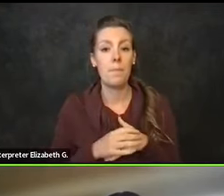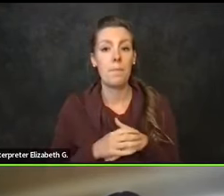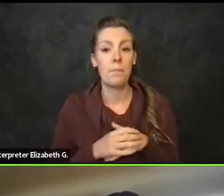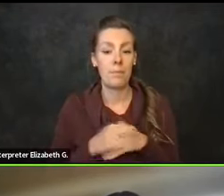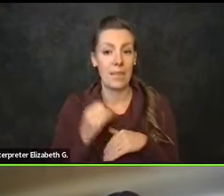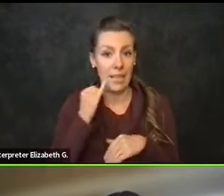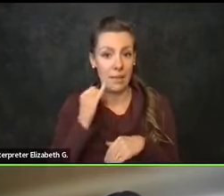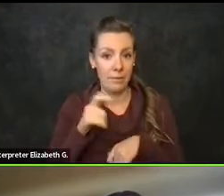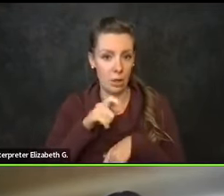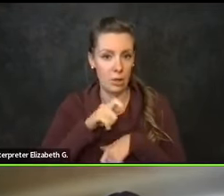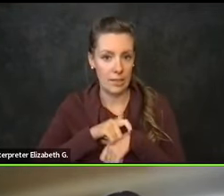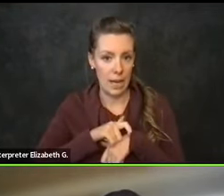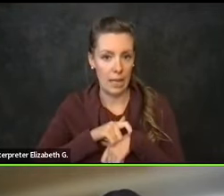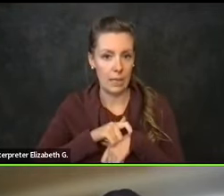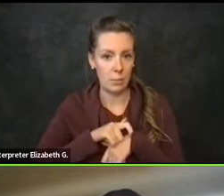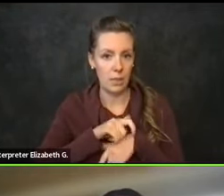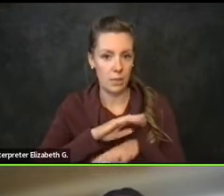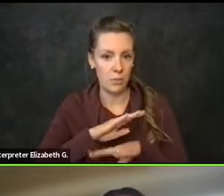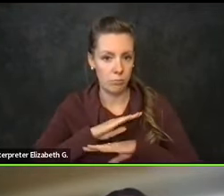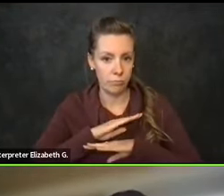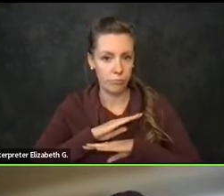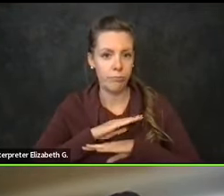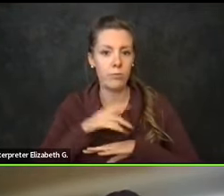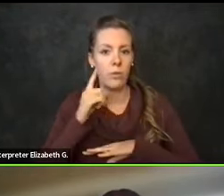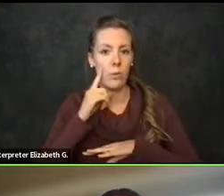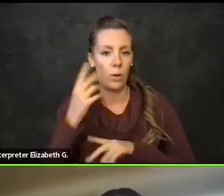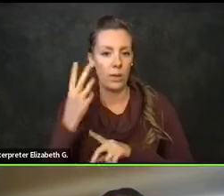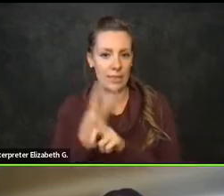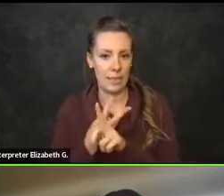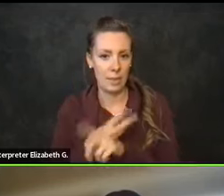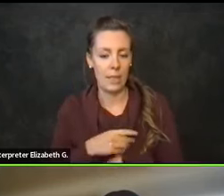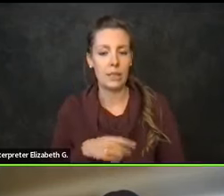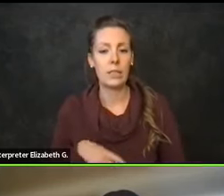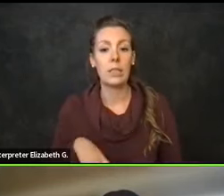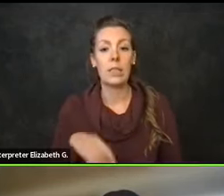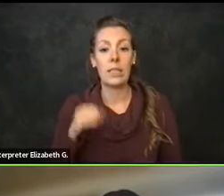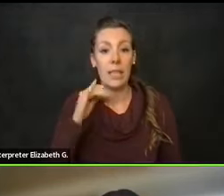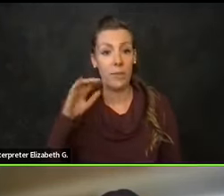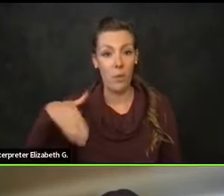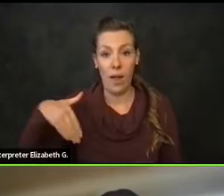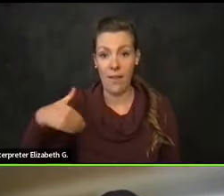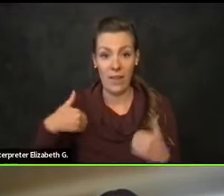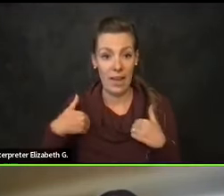And I highly recommend that if you haven't gotten a booster shot and you're eligible, you get one.